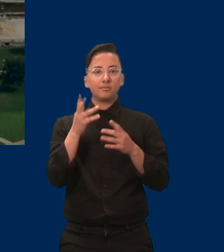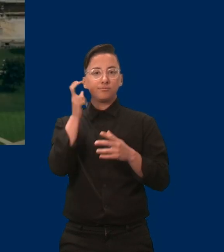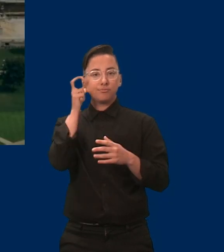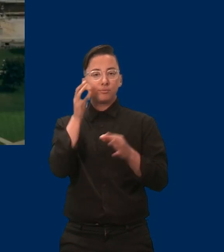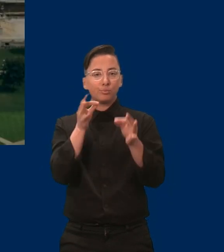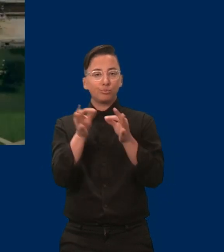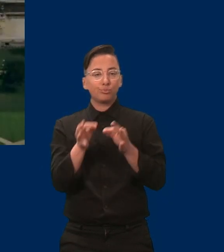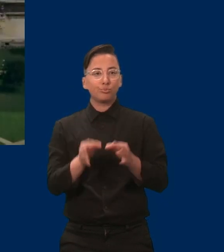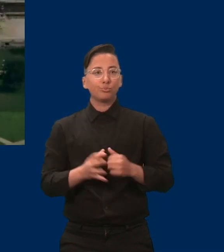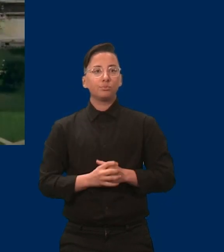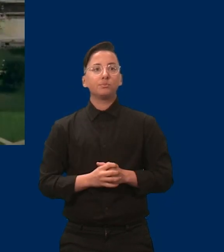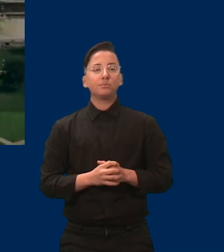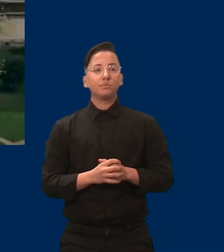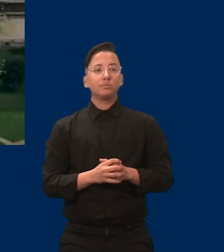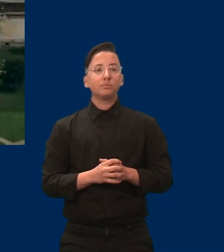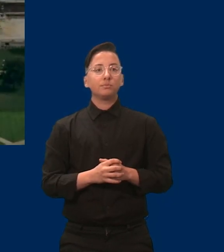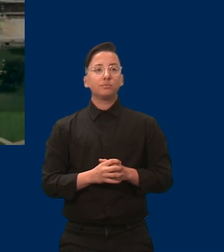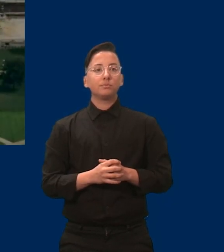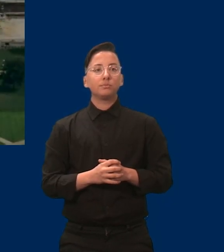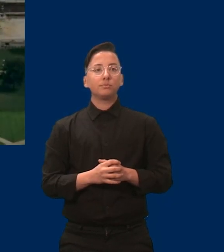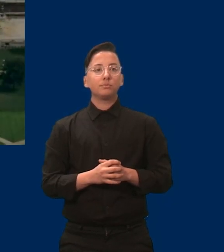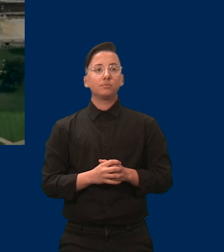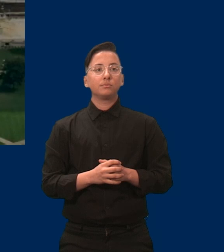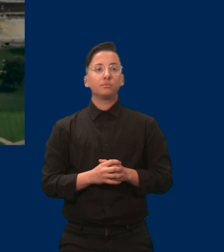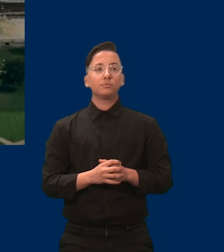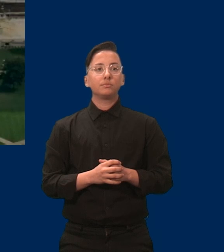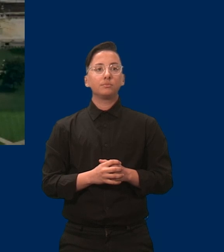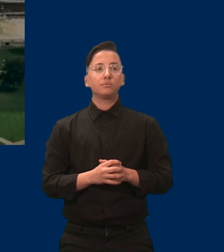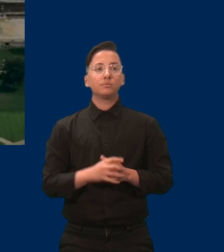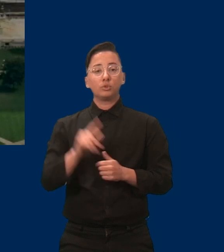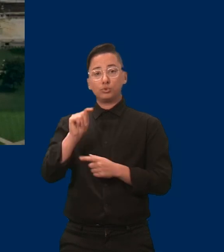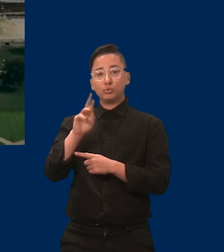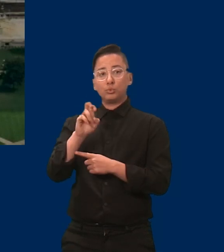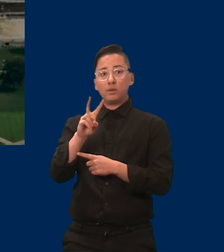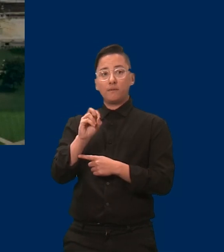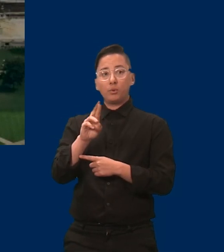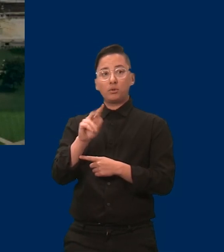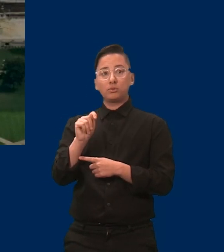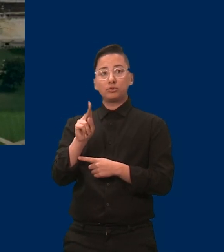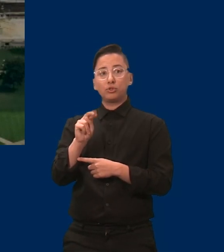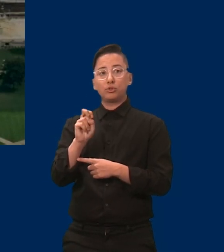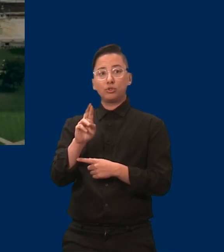Hello, everyone, again. I am being told the governor is on his way,